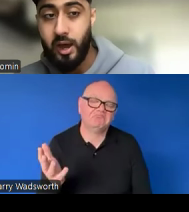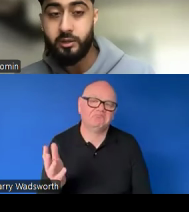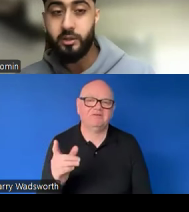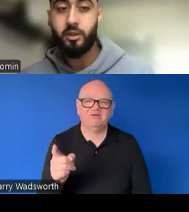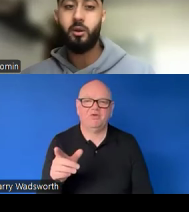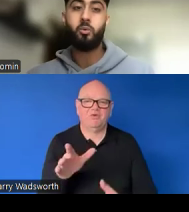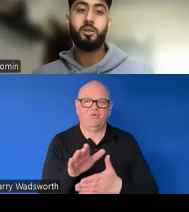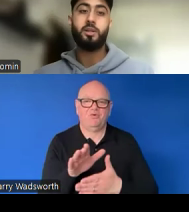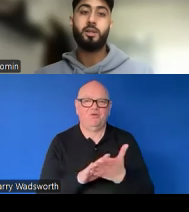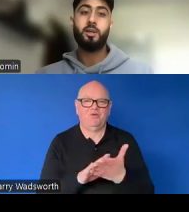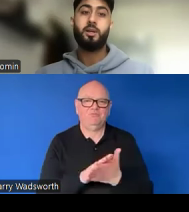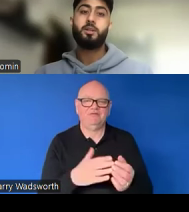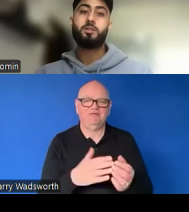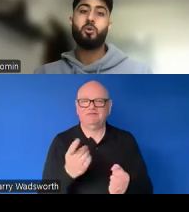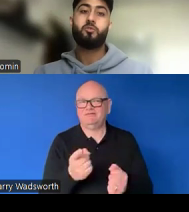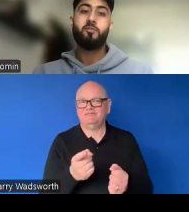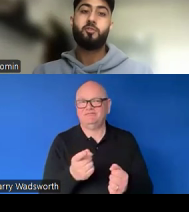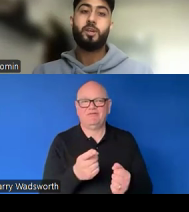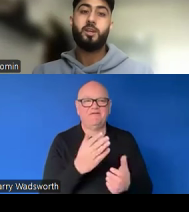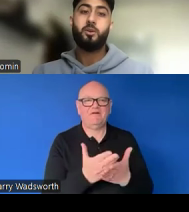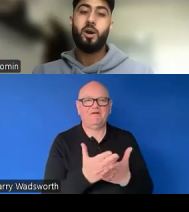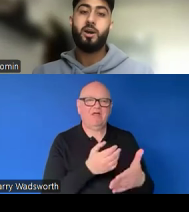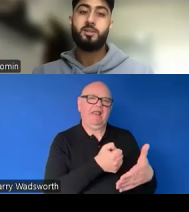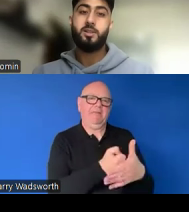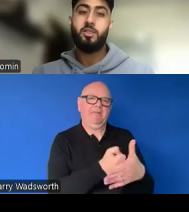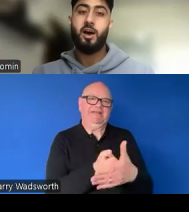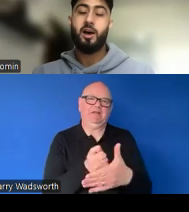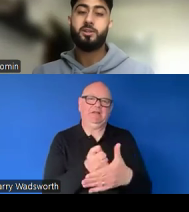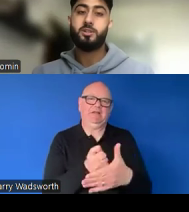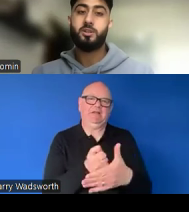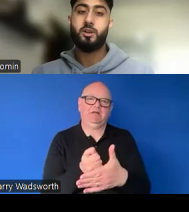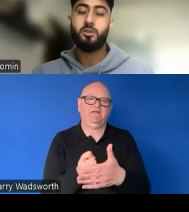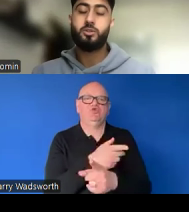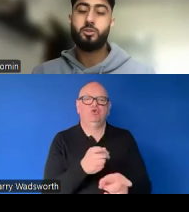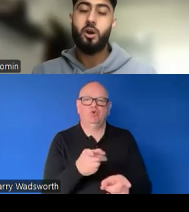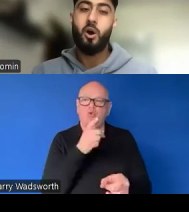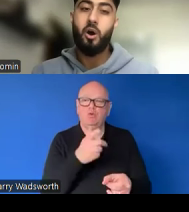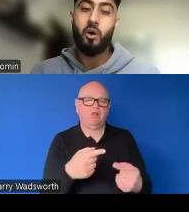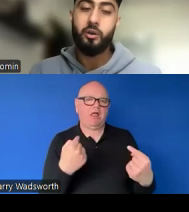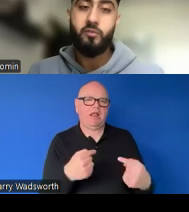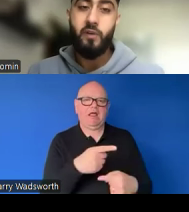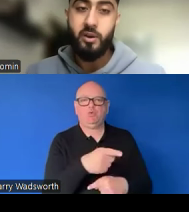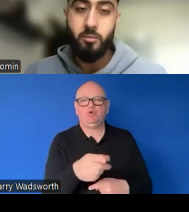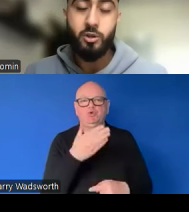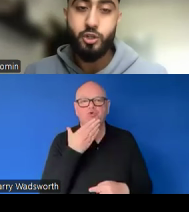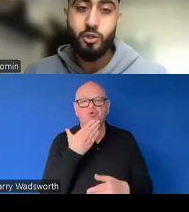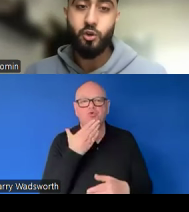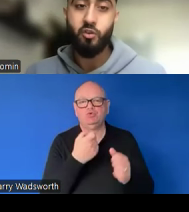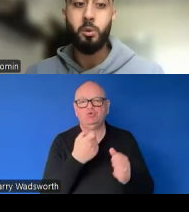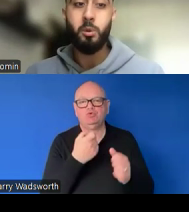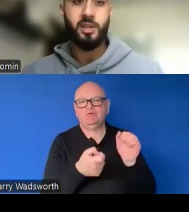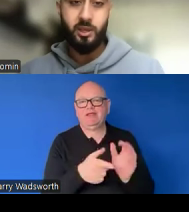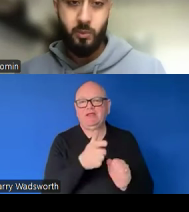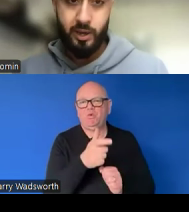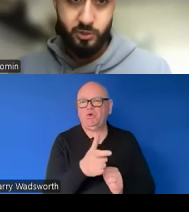They'll only give you keywords that aren't very much money keywords